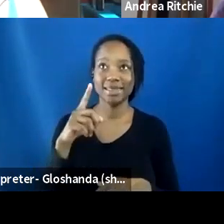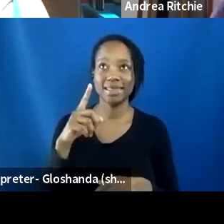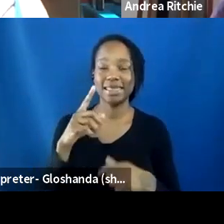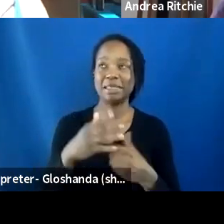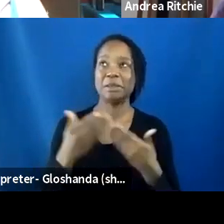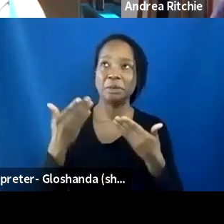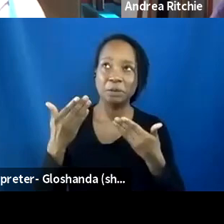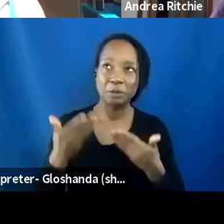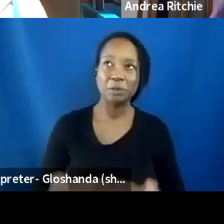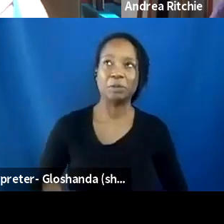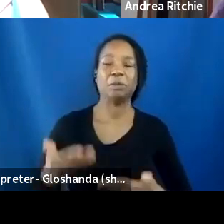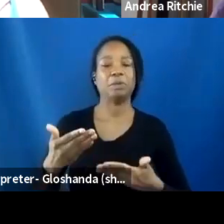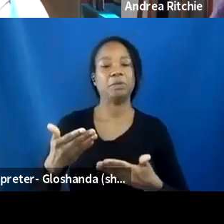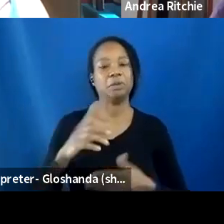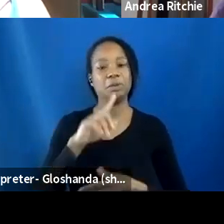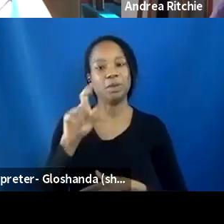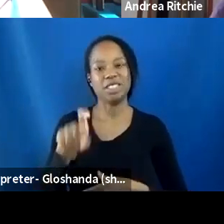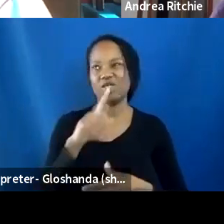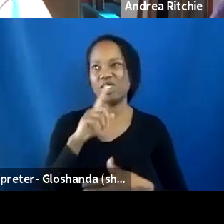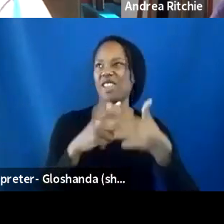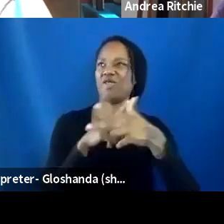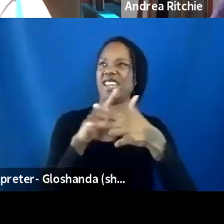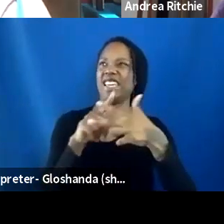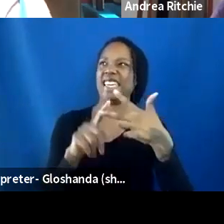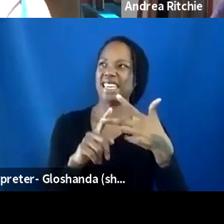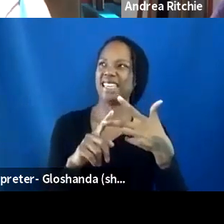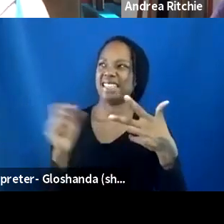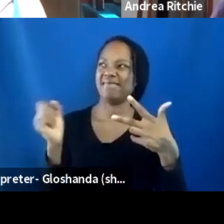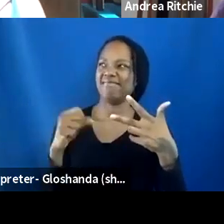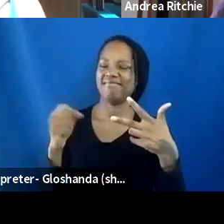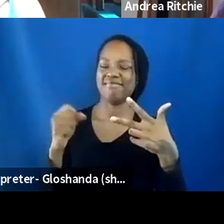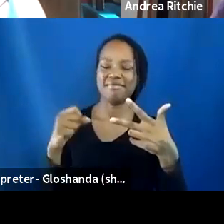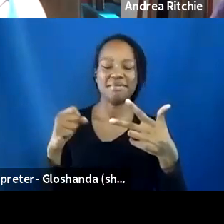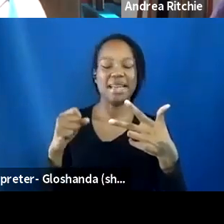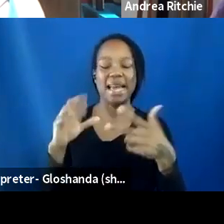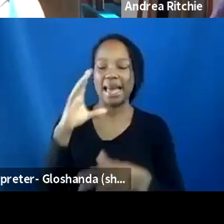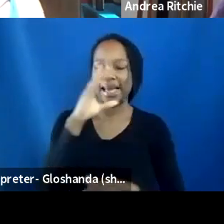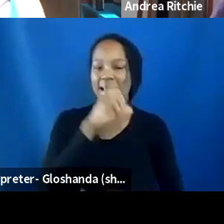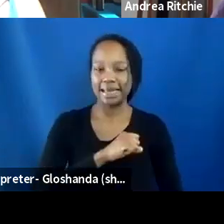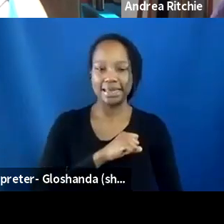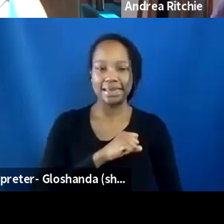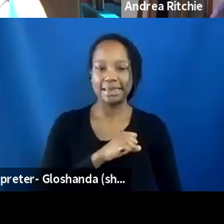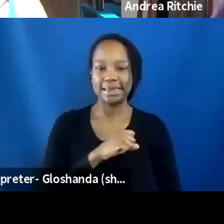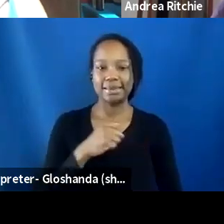and this is a big three questions, yeah. So I guess I would start with saying